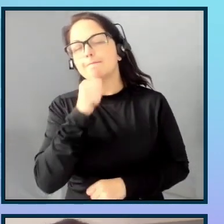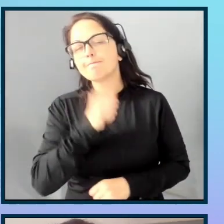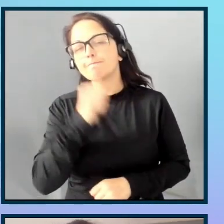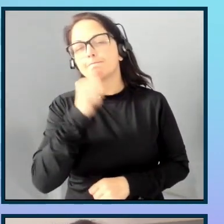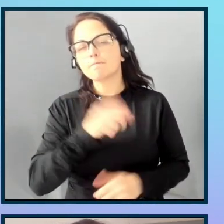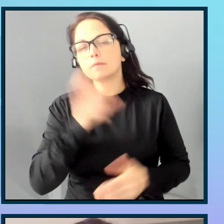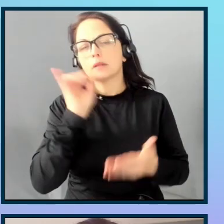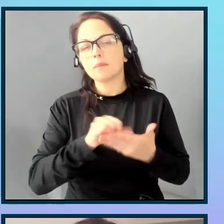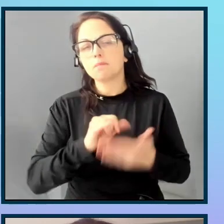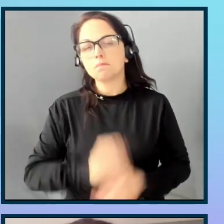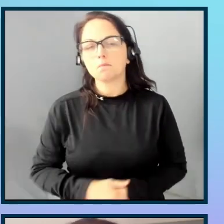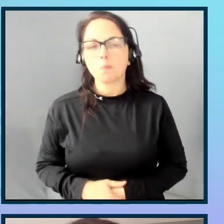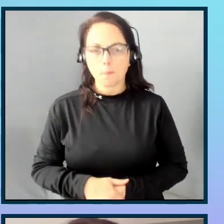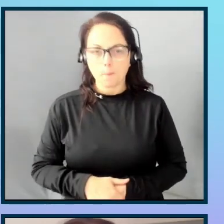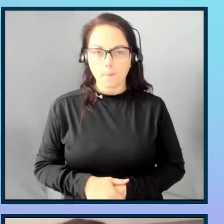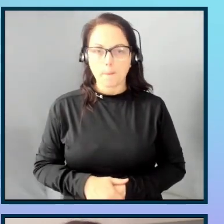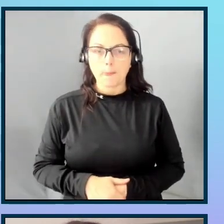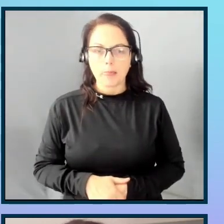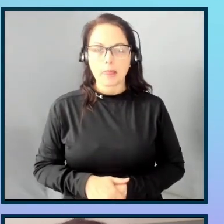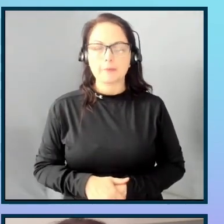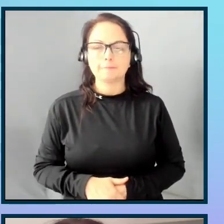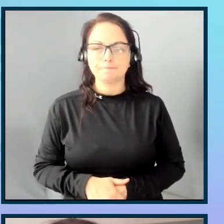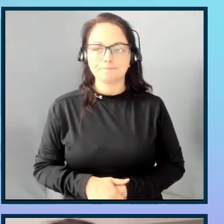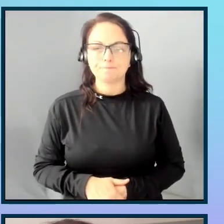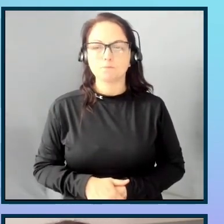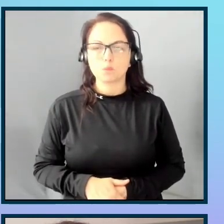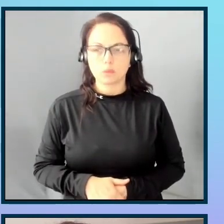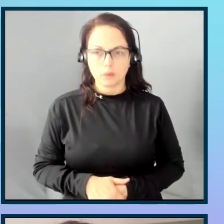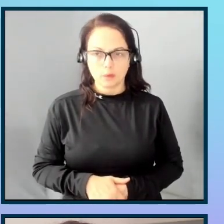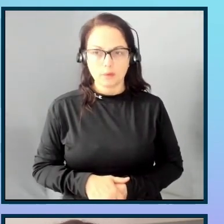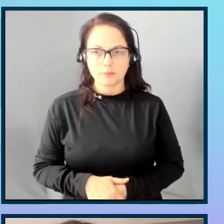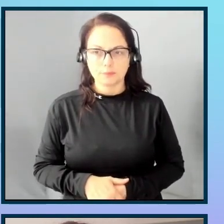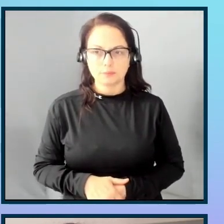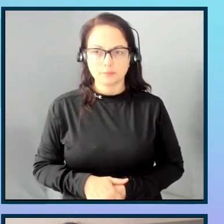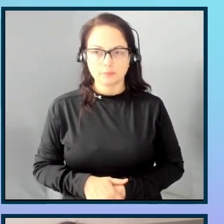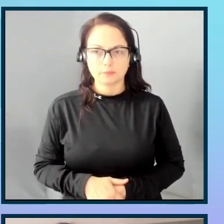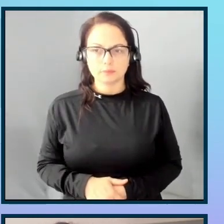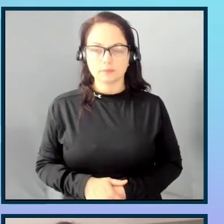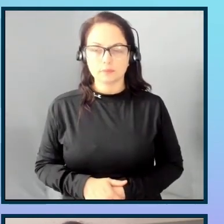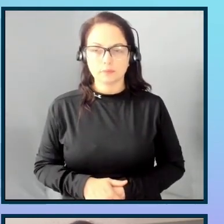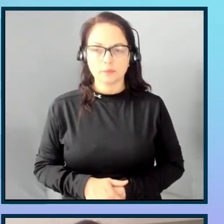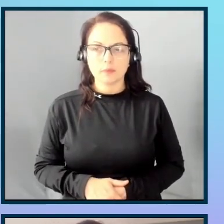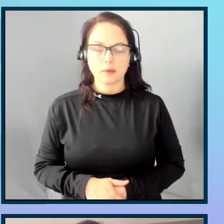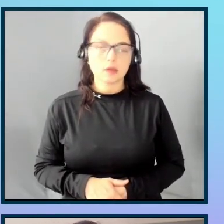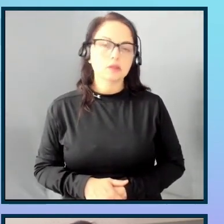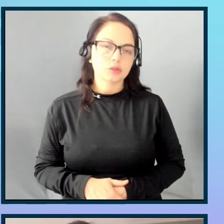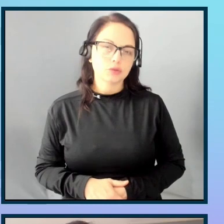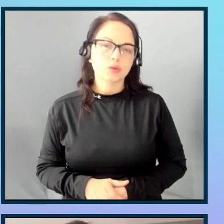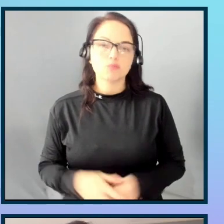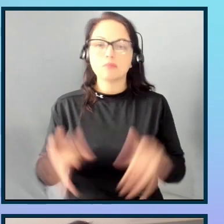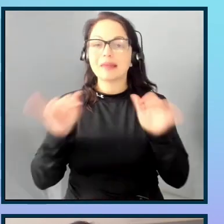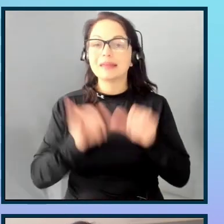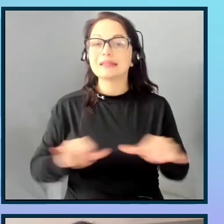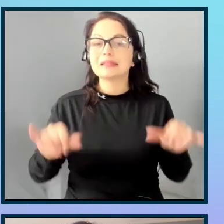So there's a distinction and this is sort of it's slightly similar to the non interference requirements